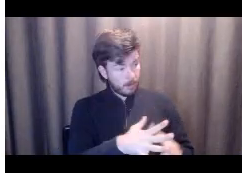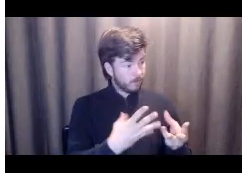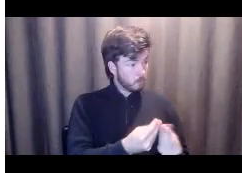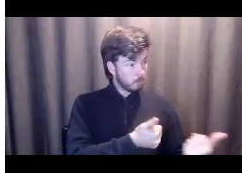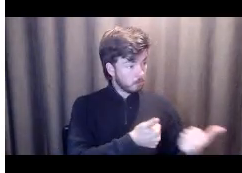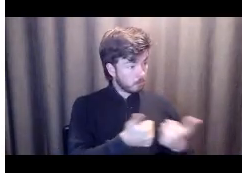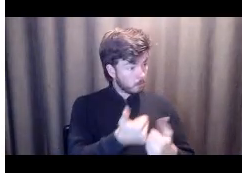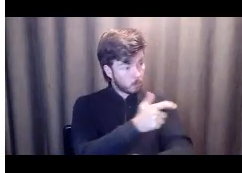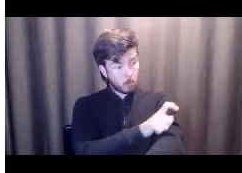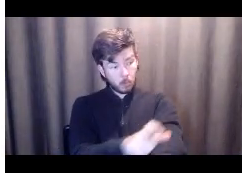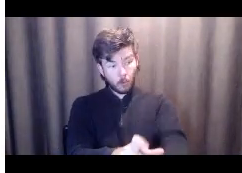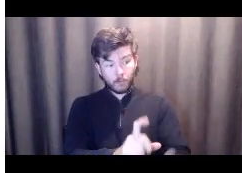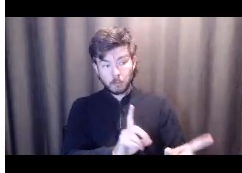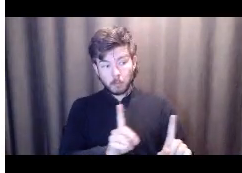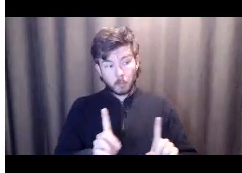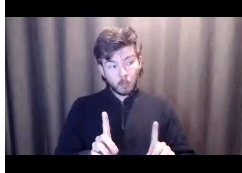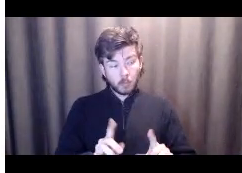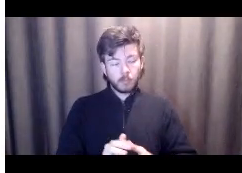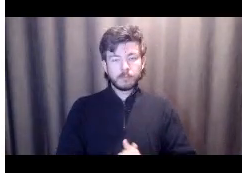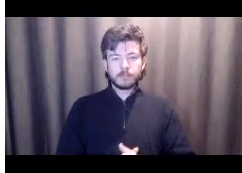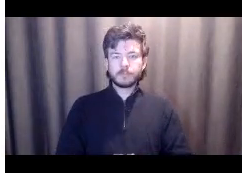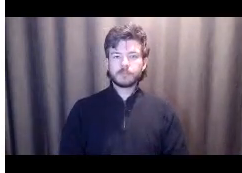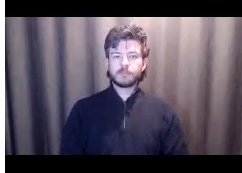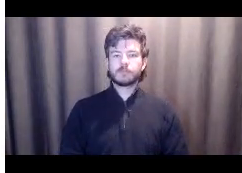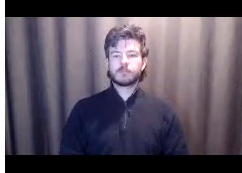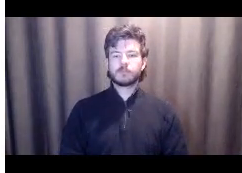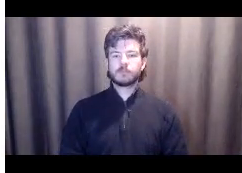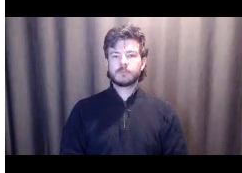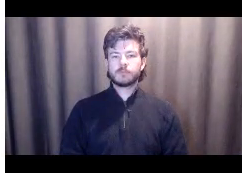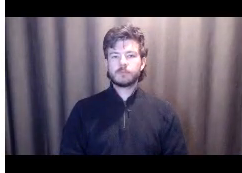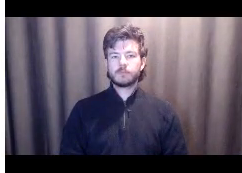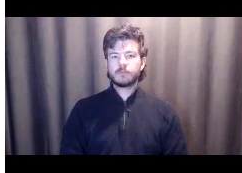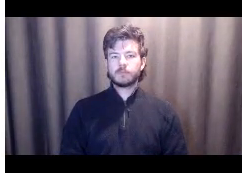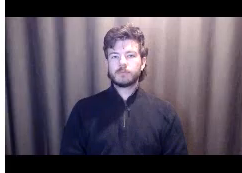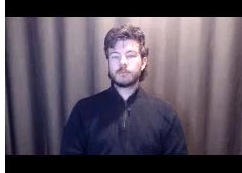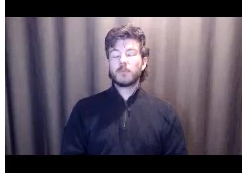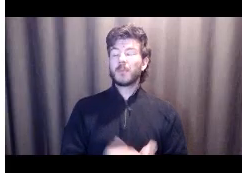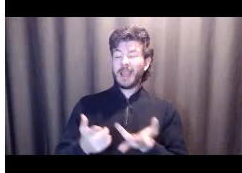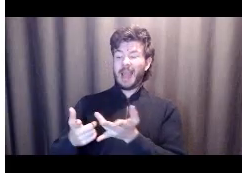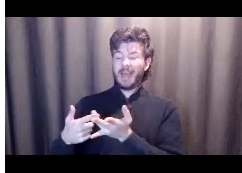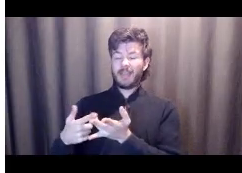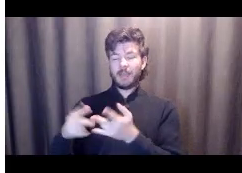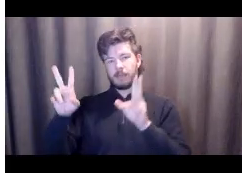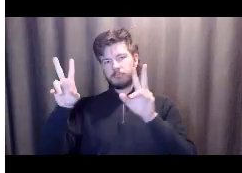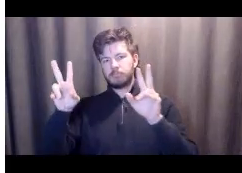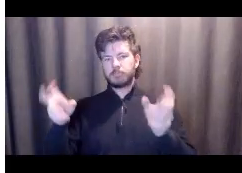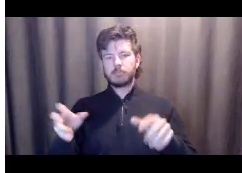Help from the participants in formal support might also minimise the risk of harm.